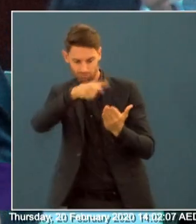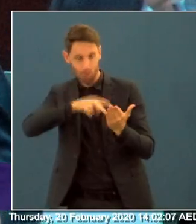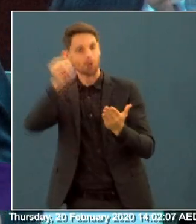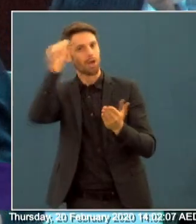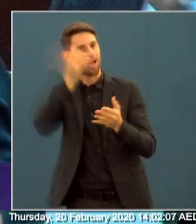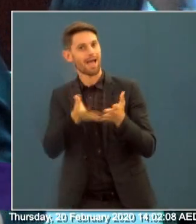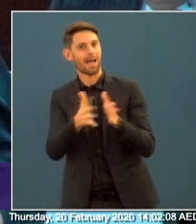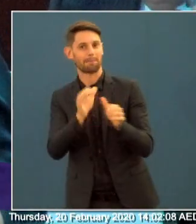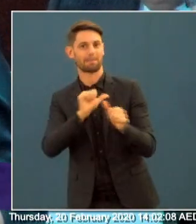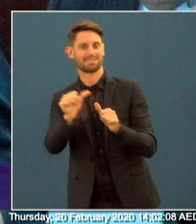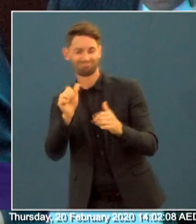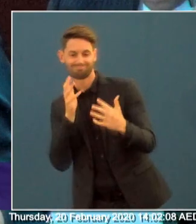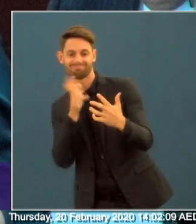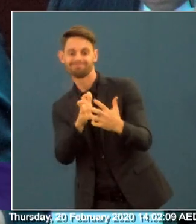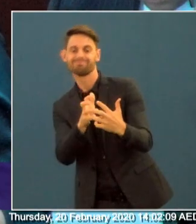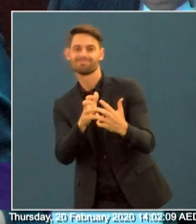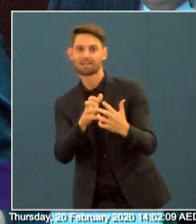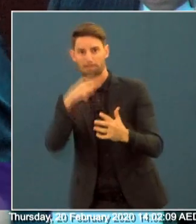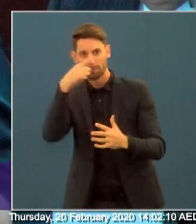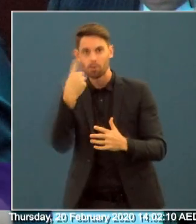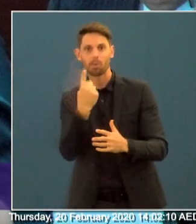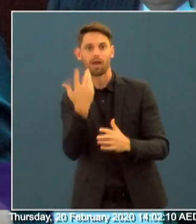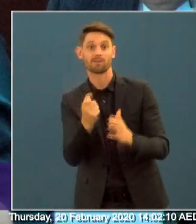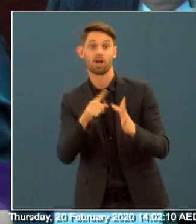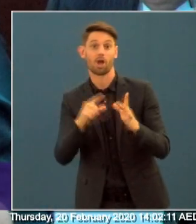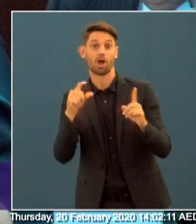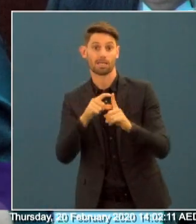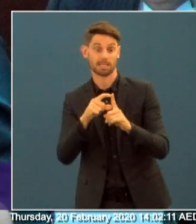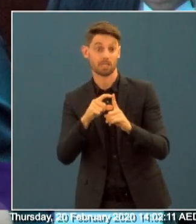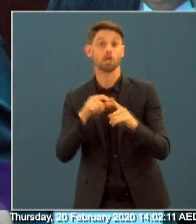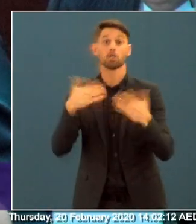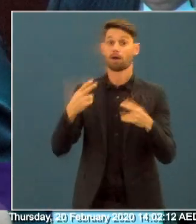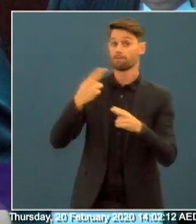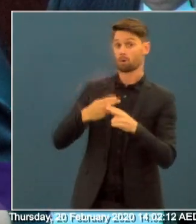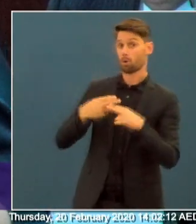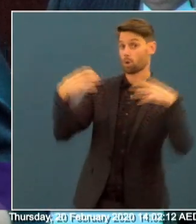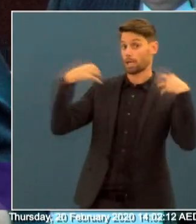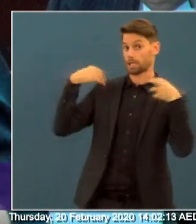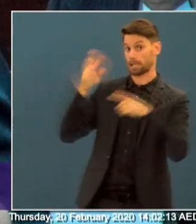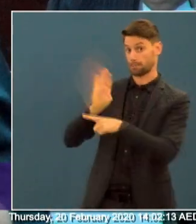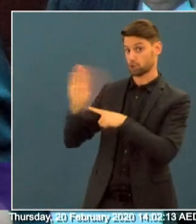of the Commission's tender bundle behind volume 2 and then at tab 16.